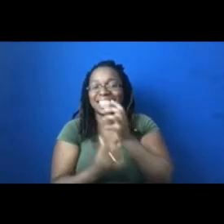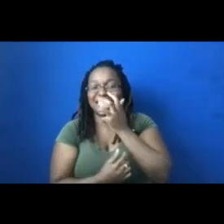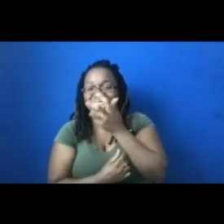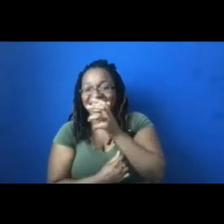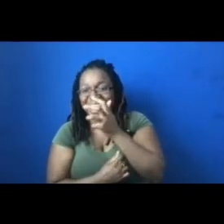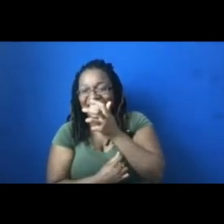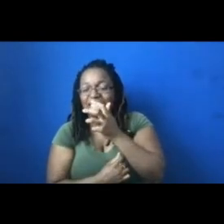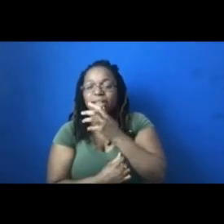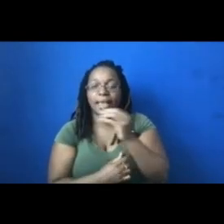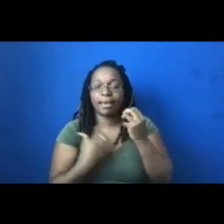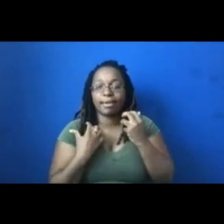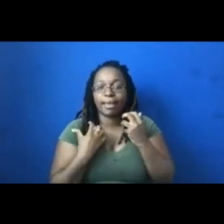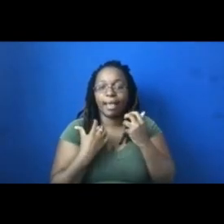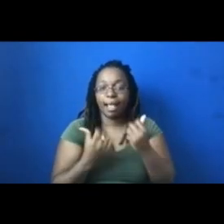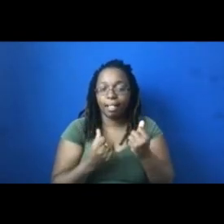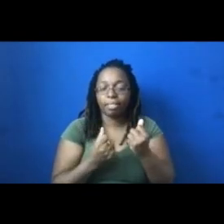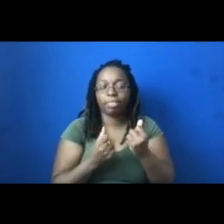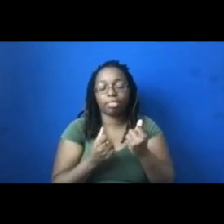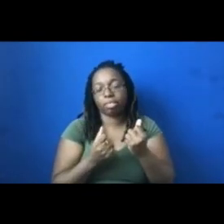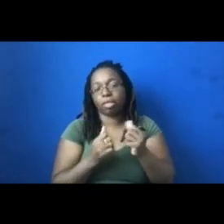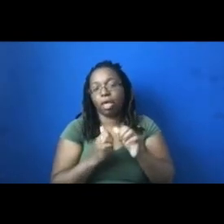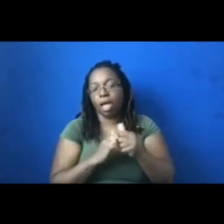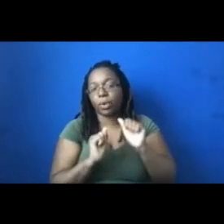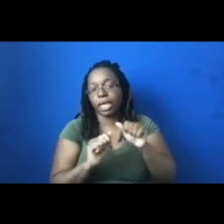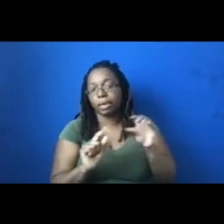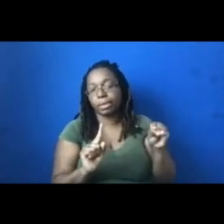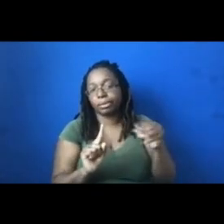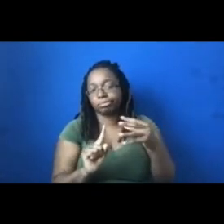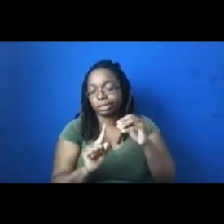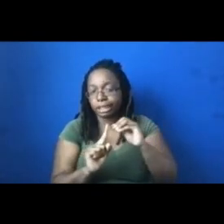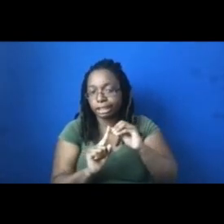vulnerability and risk. So you might have a training system